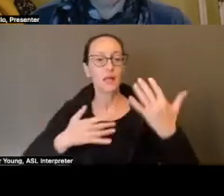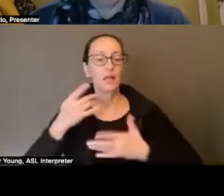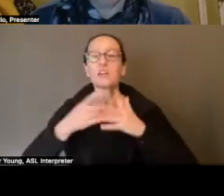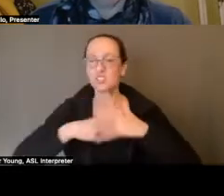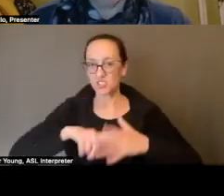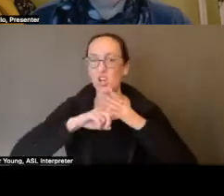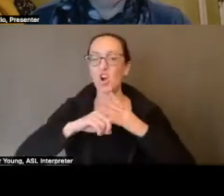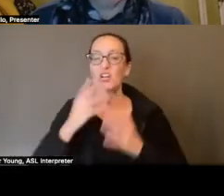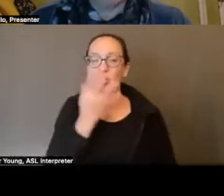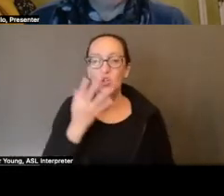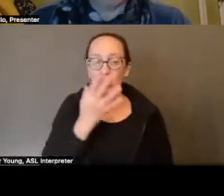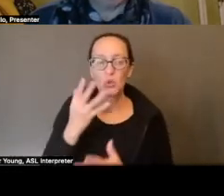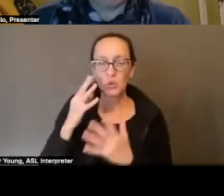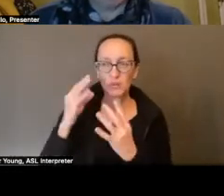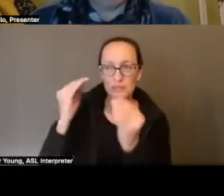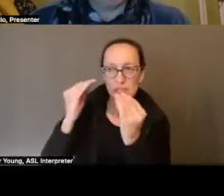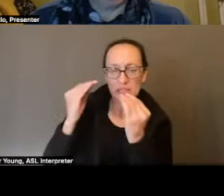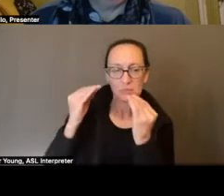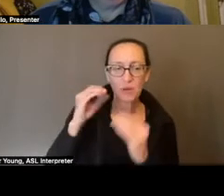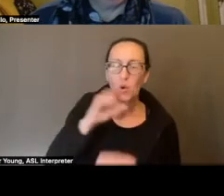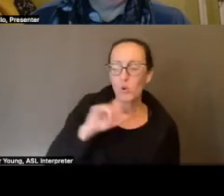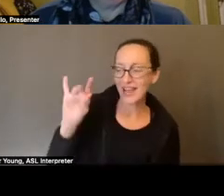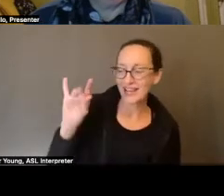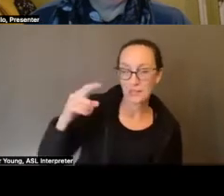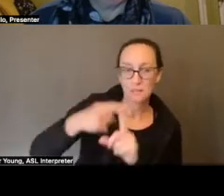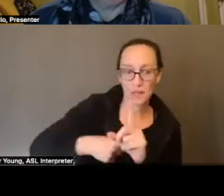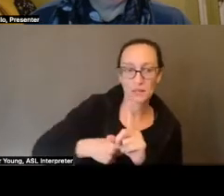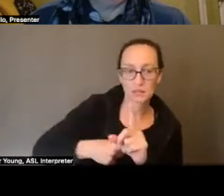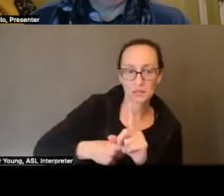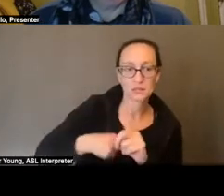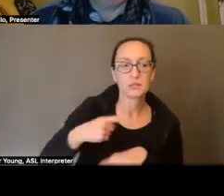and I grew up on Cued American English and AV therapy.